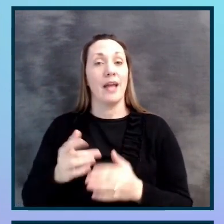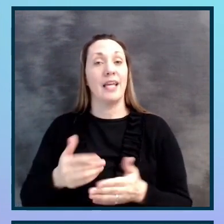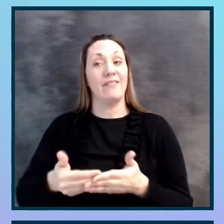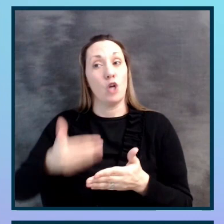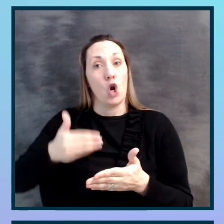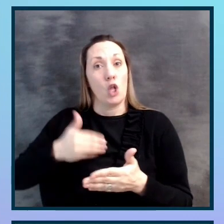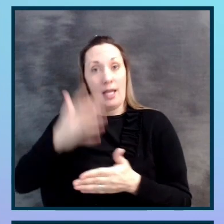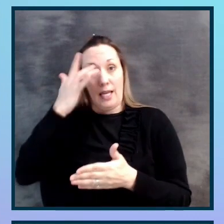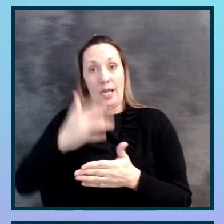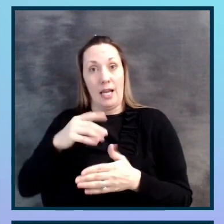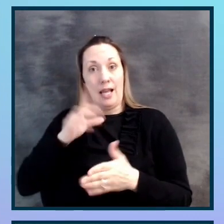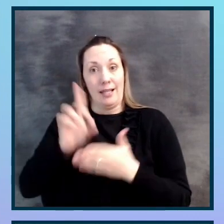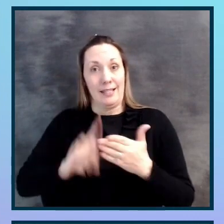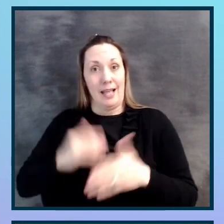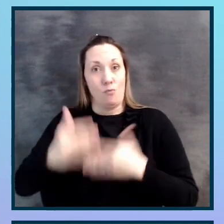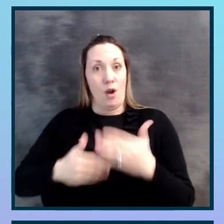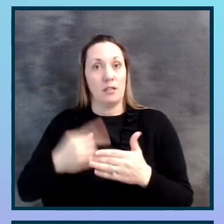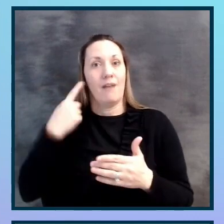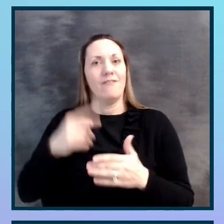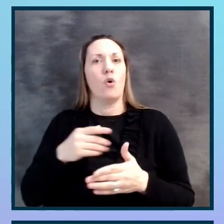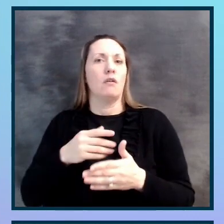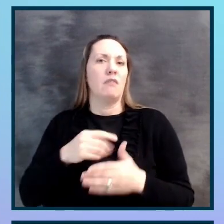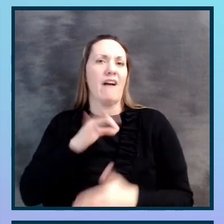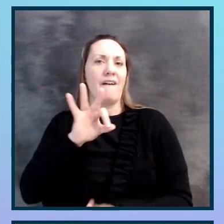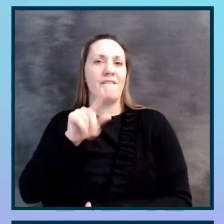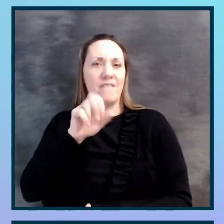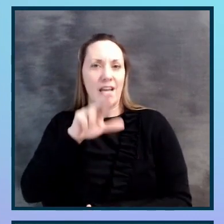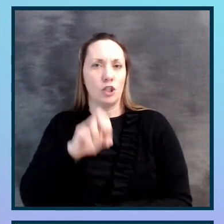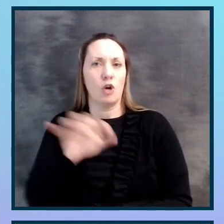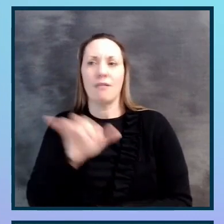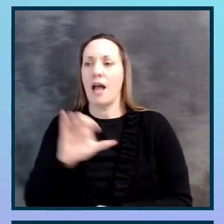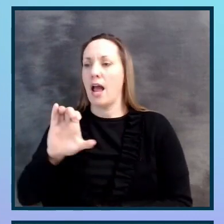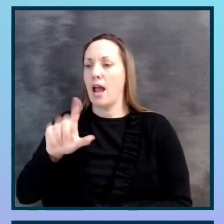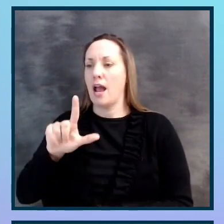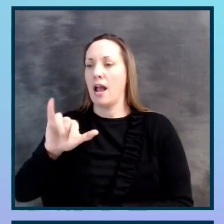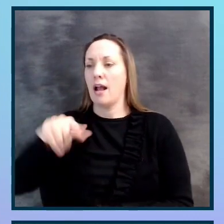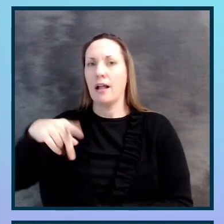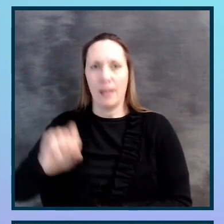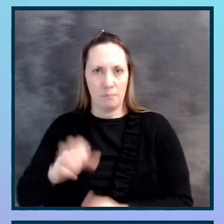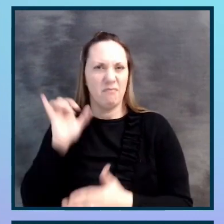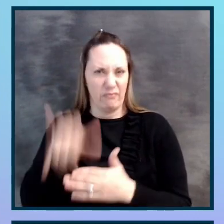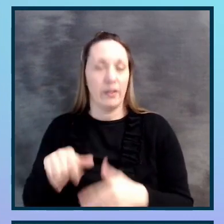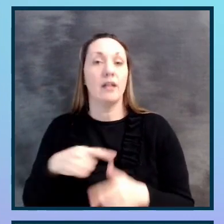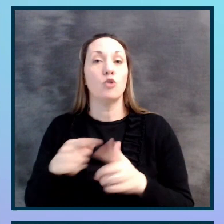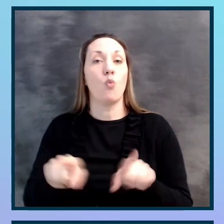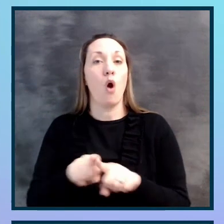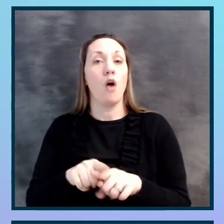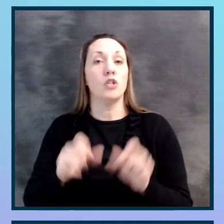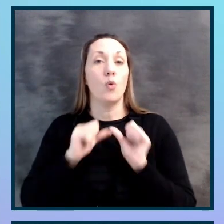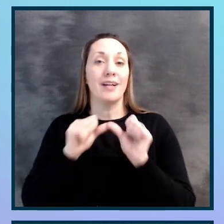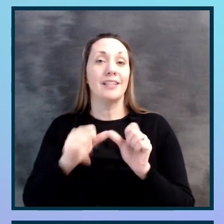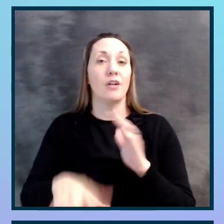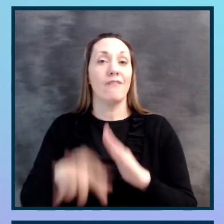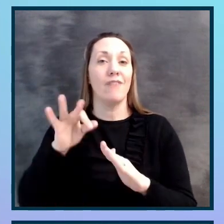for major features like the clips and things like that. We're also continuing to find ways to weave accessibility